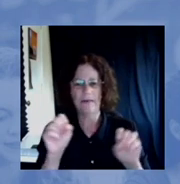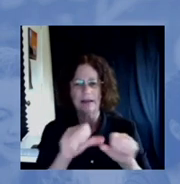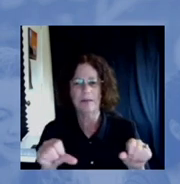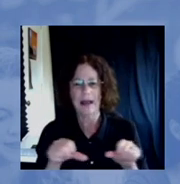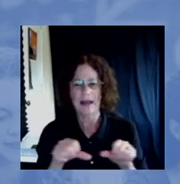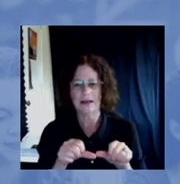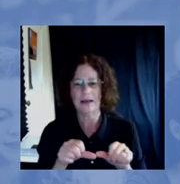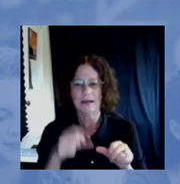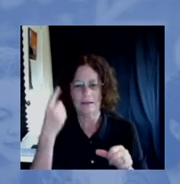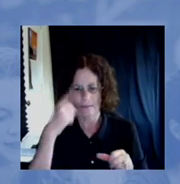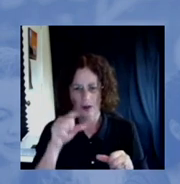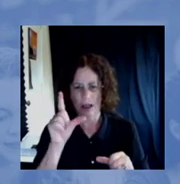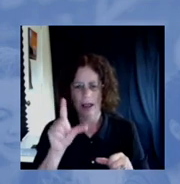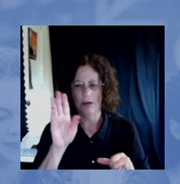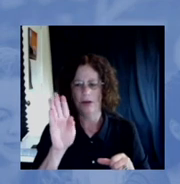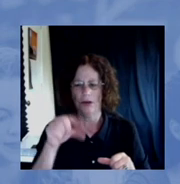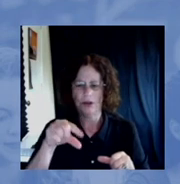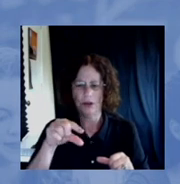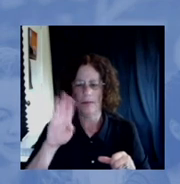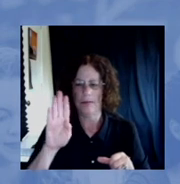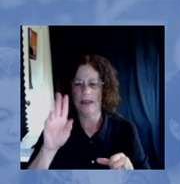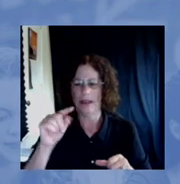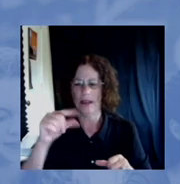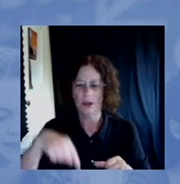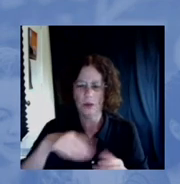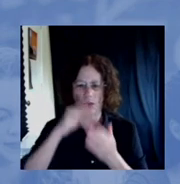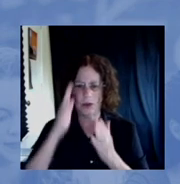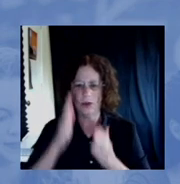LGBTQ STUDENTS. WHICH AS A NECESSARY CONVERSATION BECAUSE